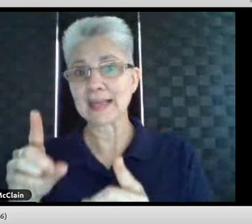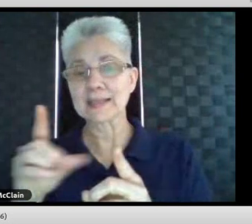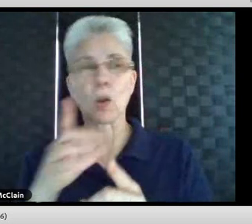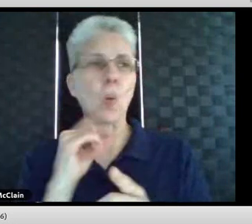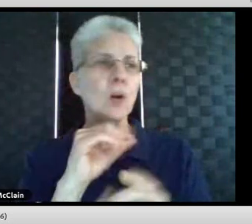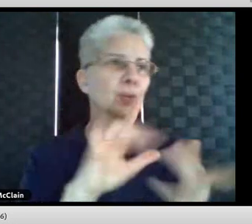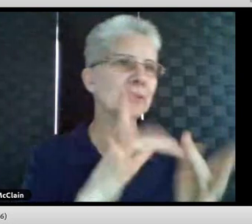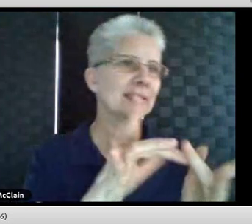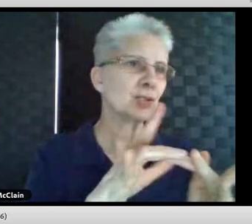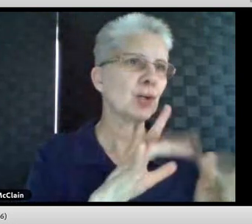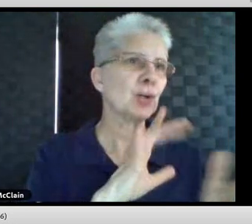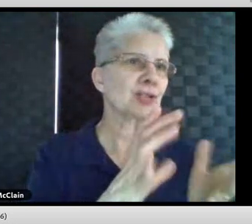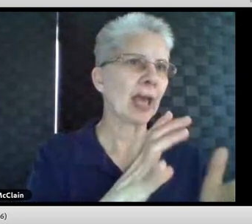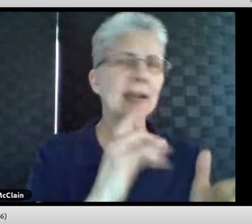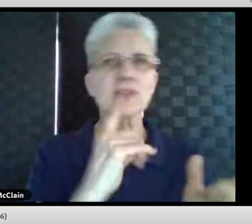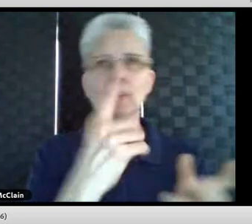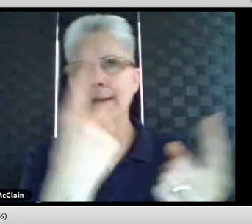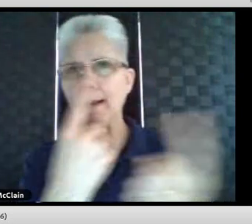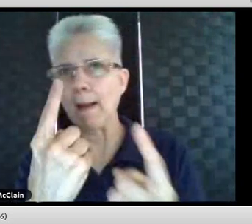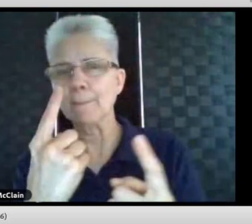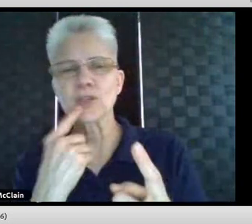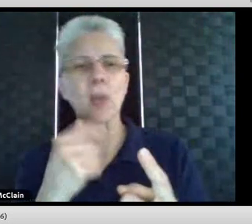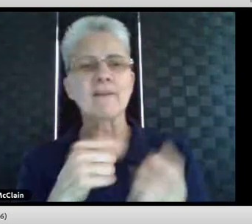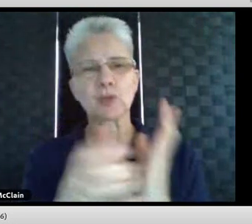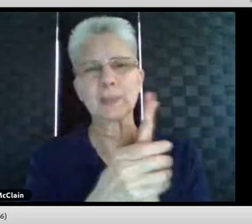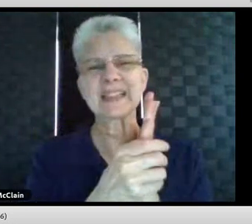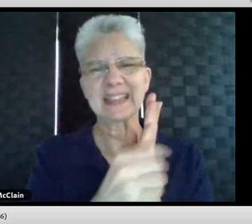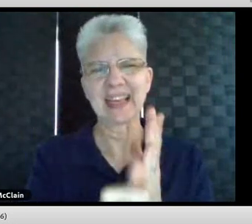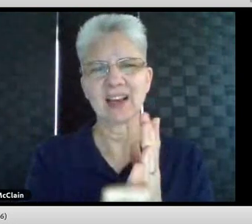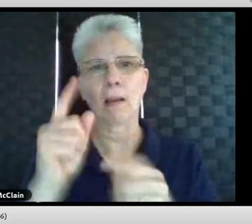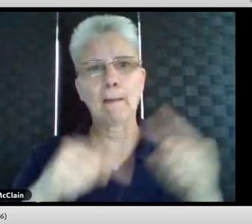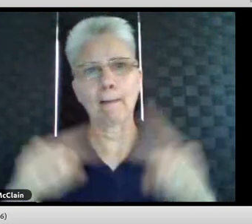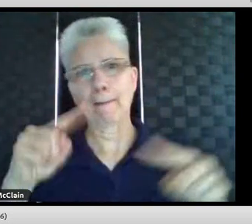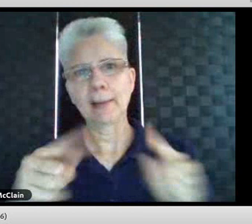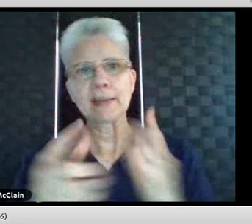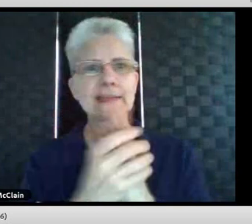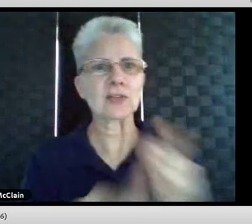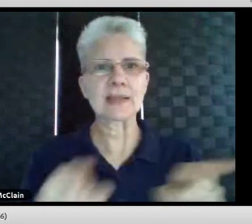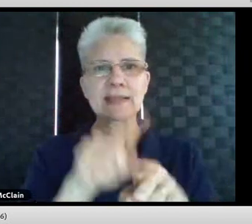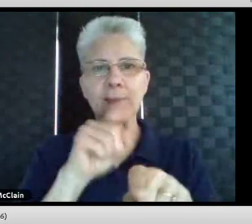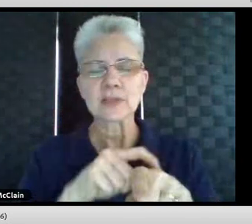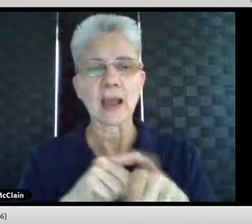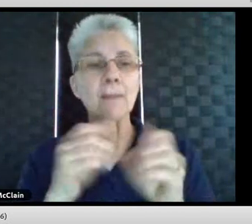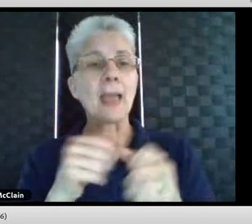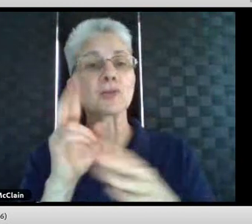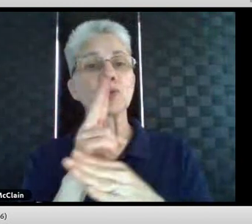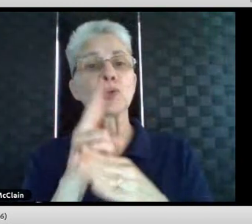and having somebody come up to the reference desk, right? So it's kind of a crazy time. How to access the Internet, use e-mail.